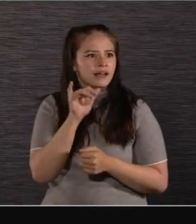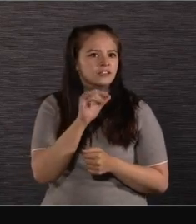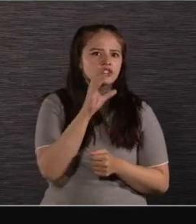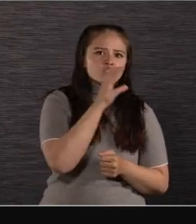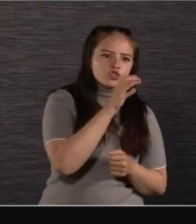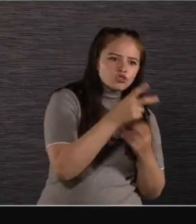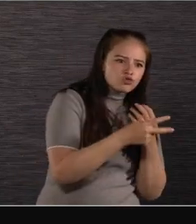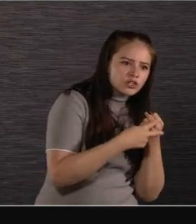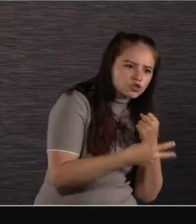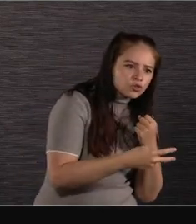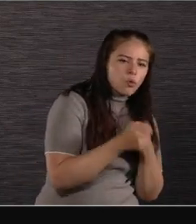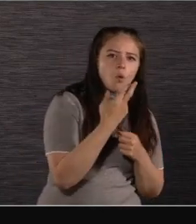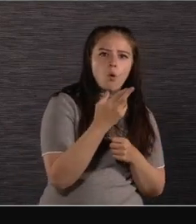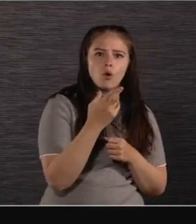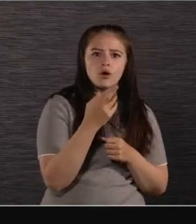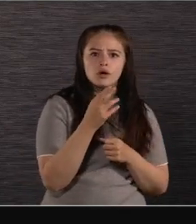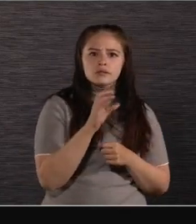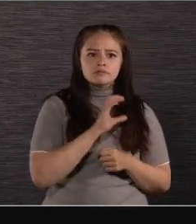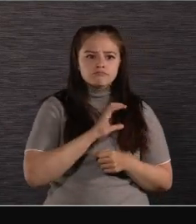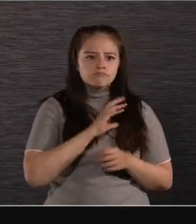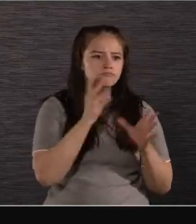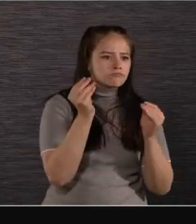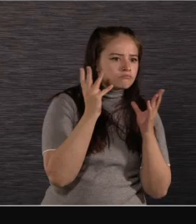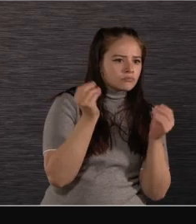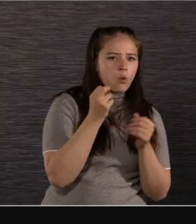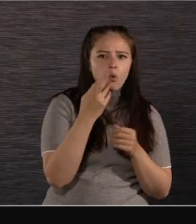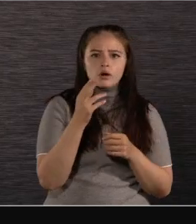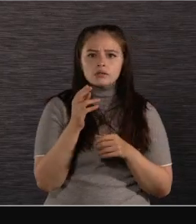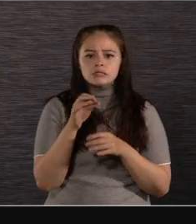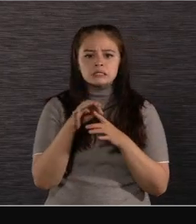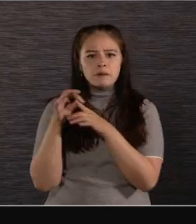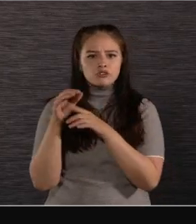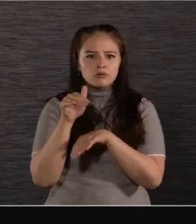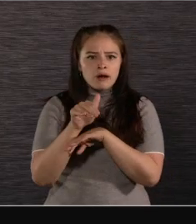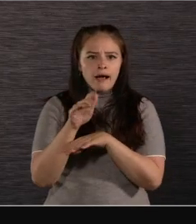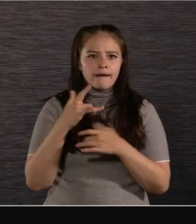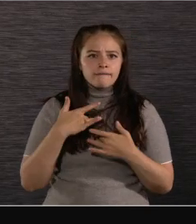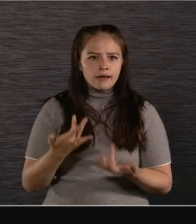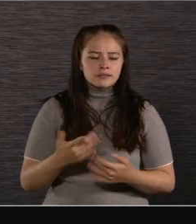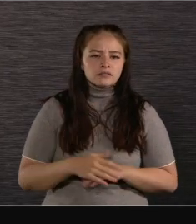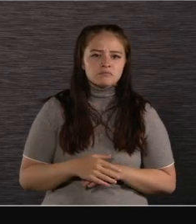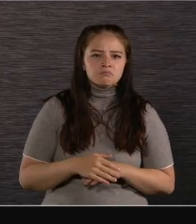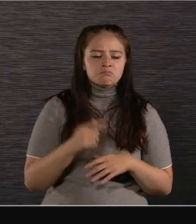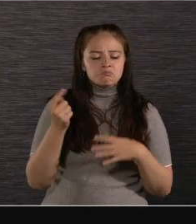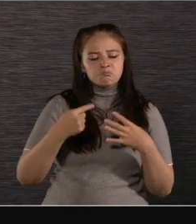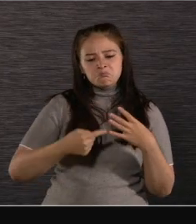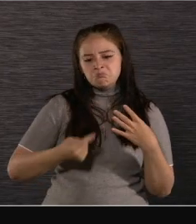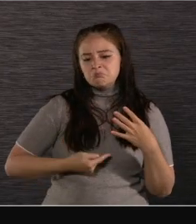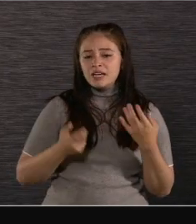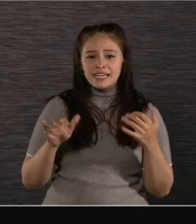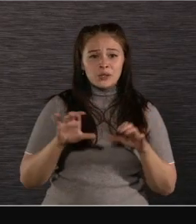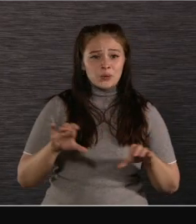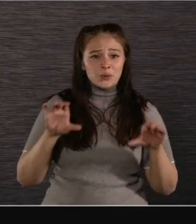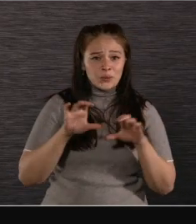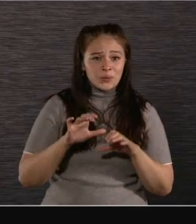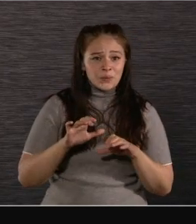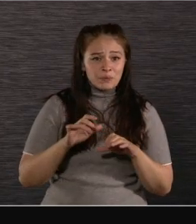or first responders or even special night events. There's endless possibilities here, and I really look forward